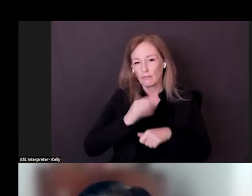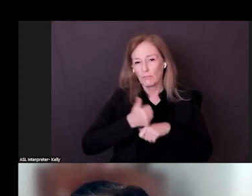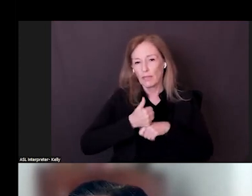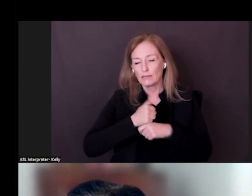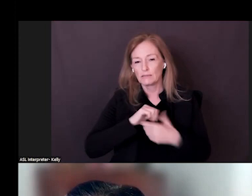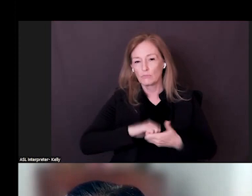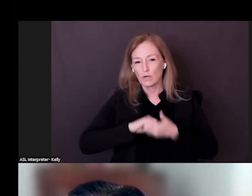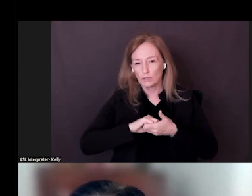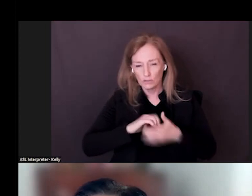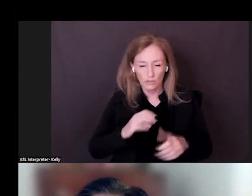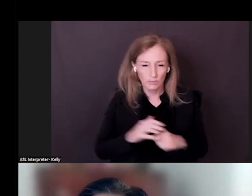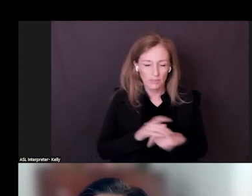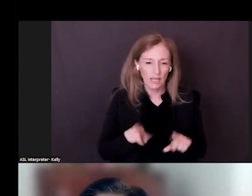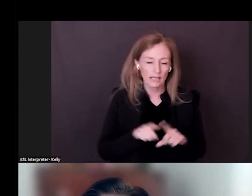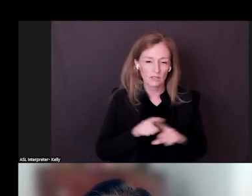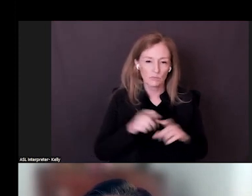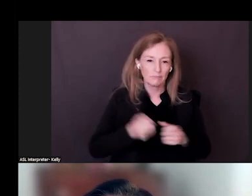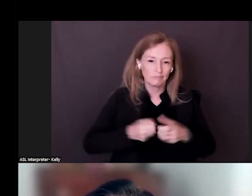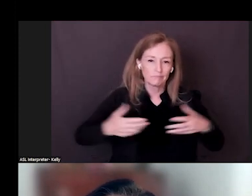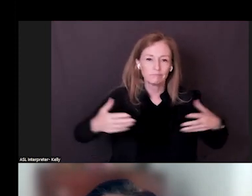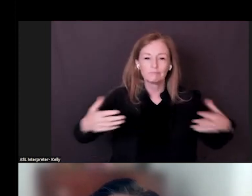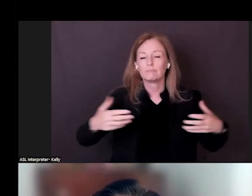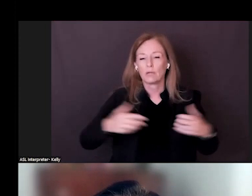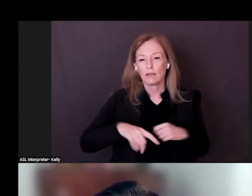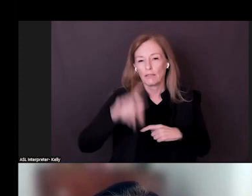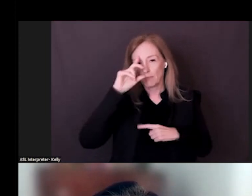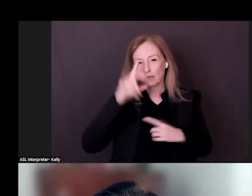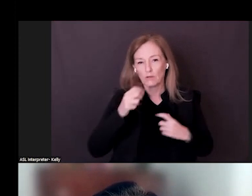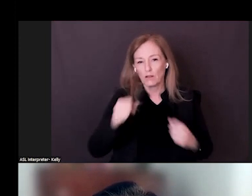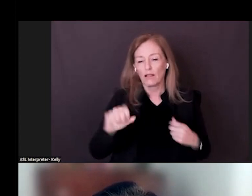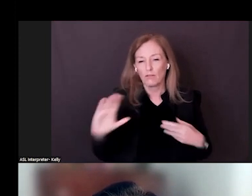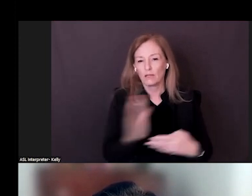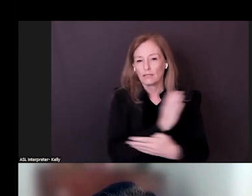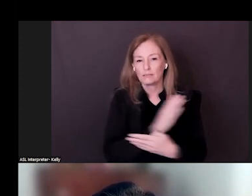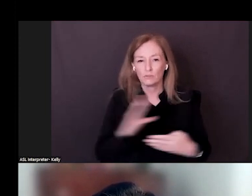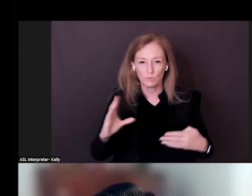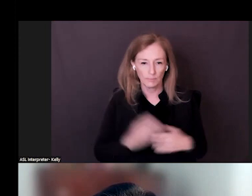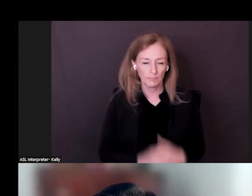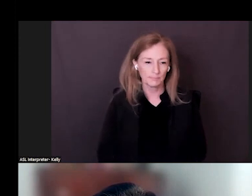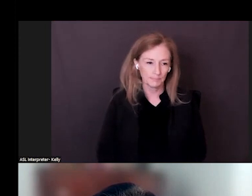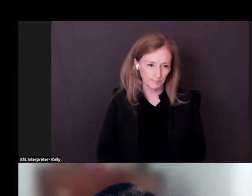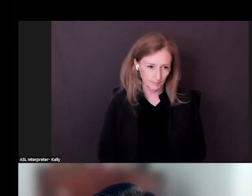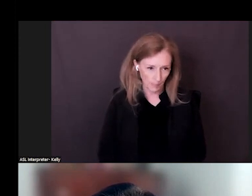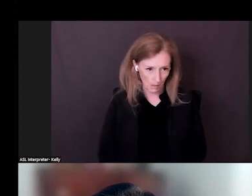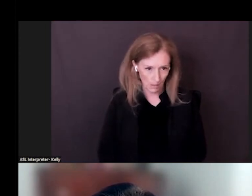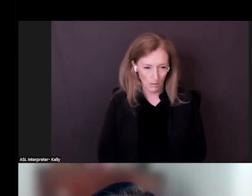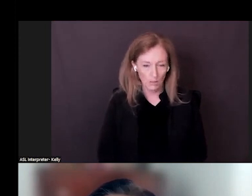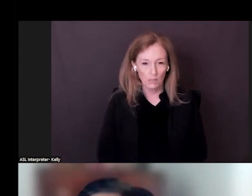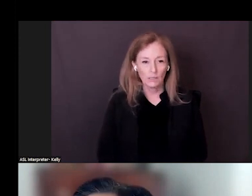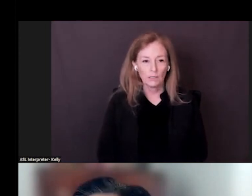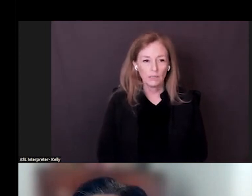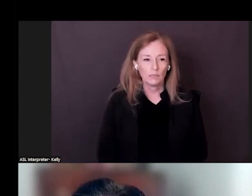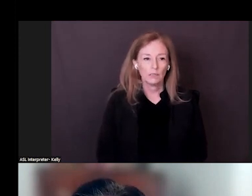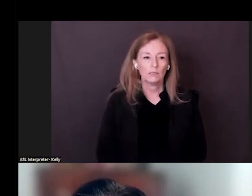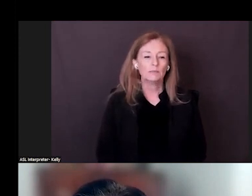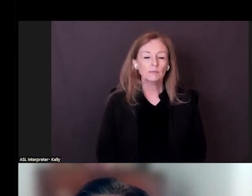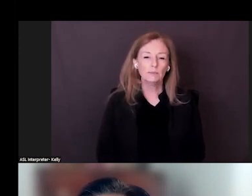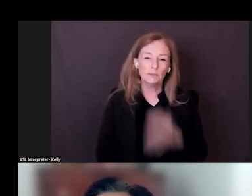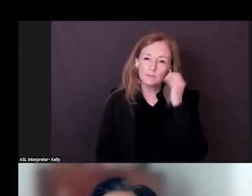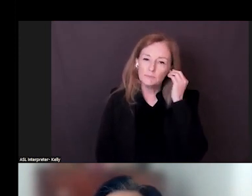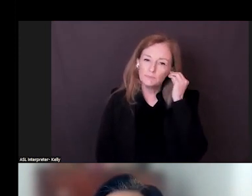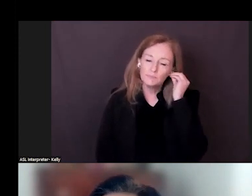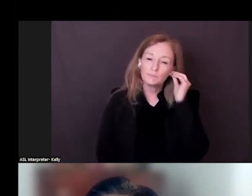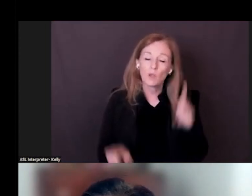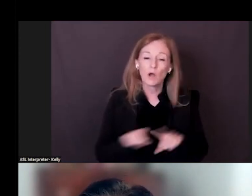BUILD OUT THE CONTINUUM. THE PAPER GOES ON TO TALK